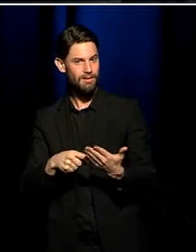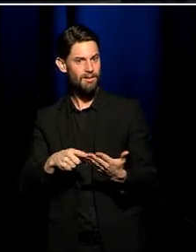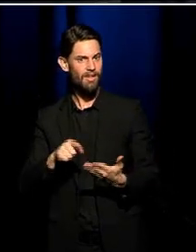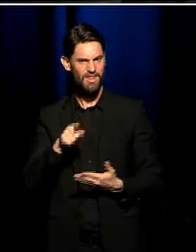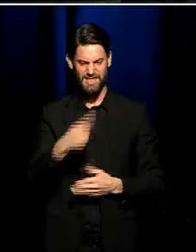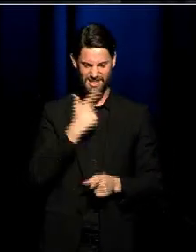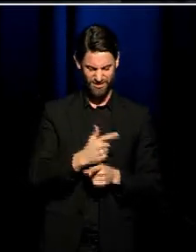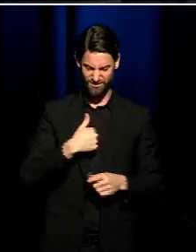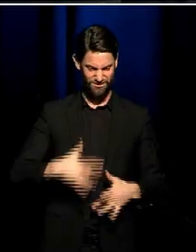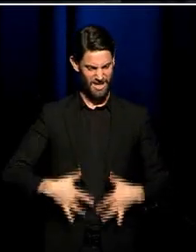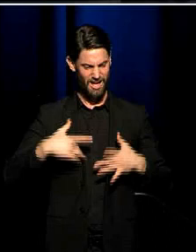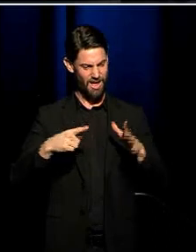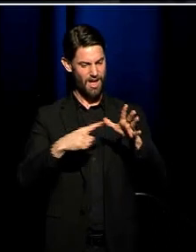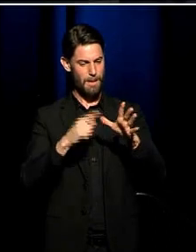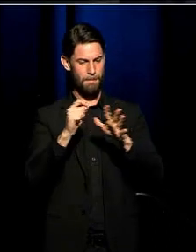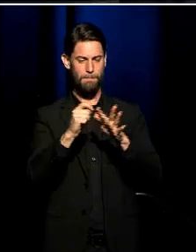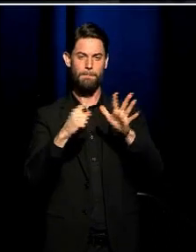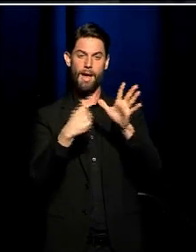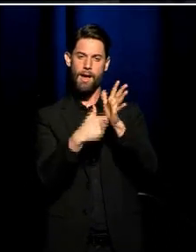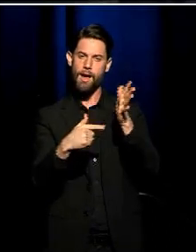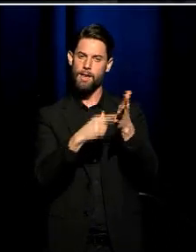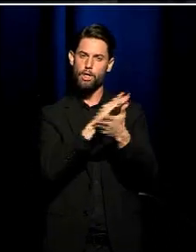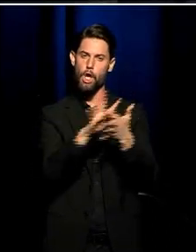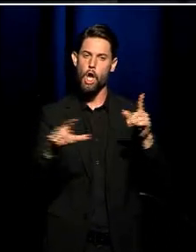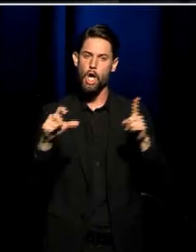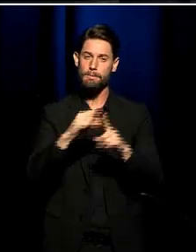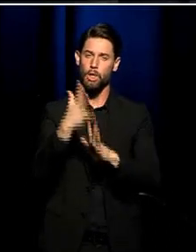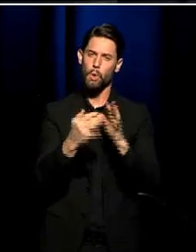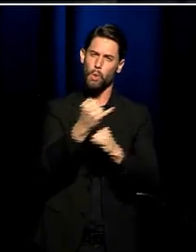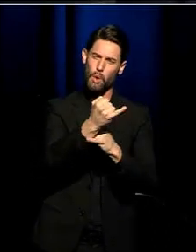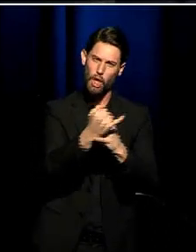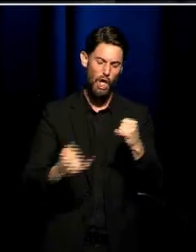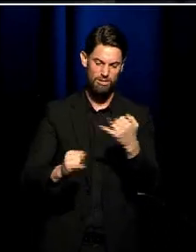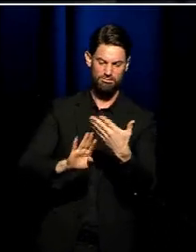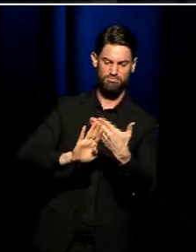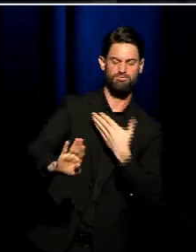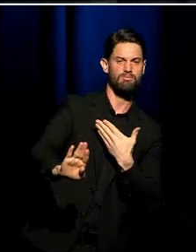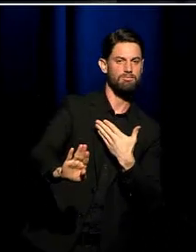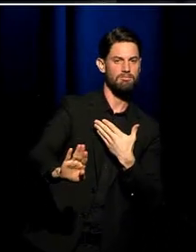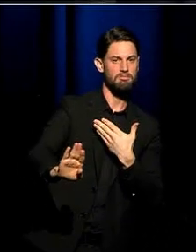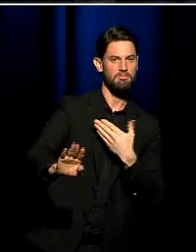of apartheid. They have experienced times of exclusion, invisibility and being at